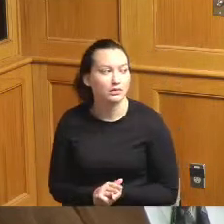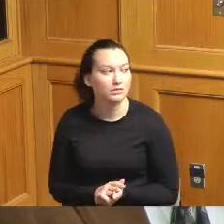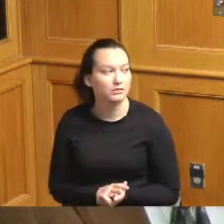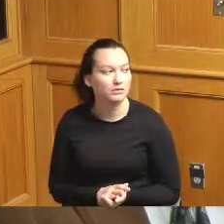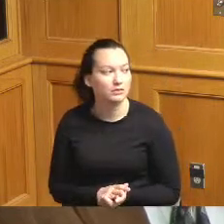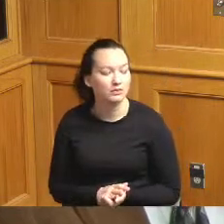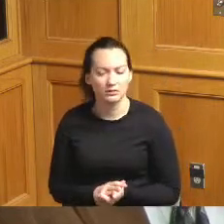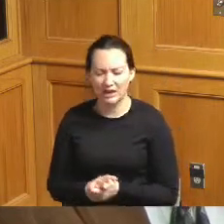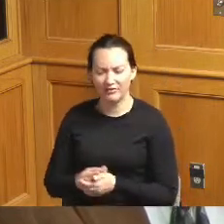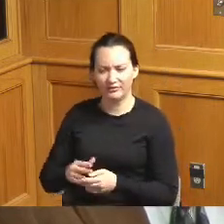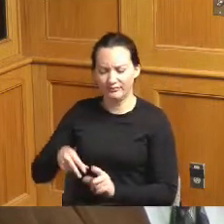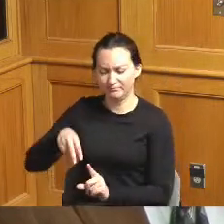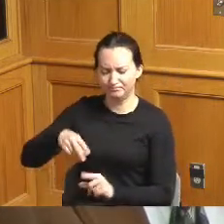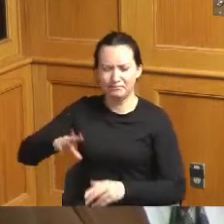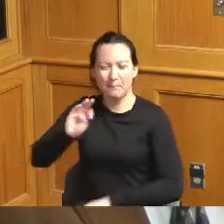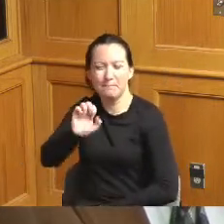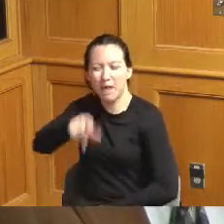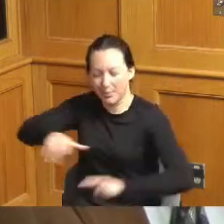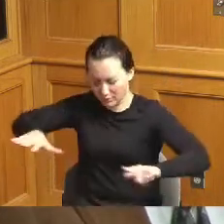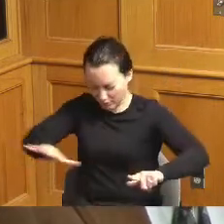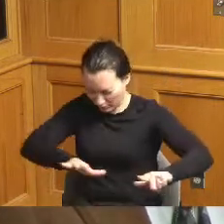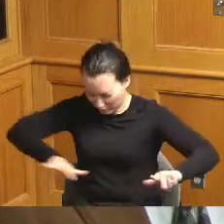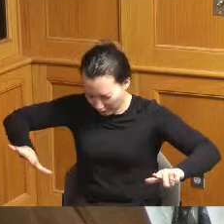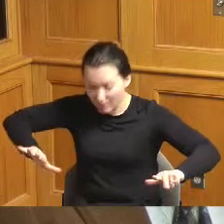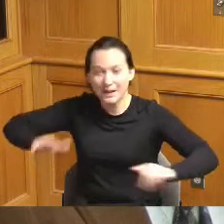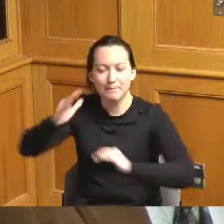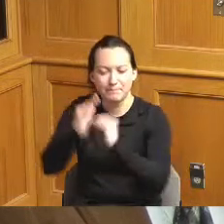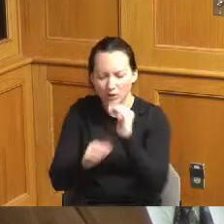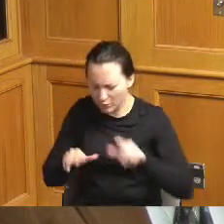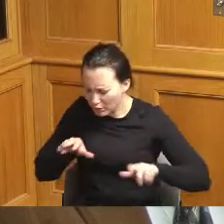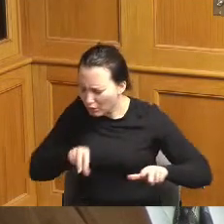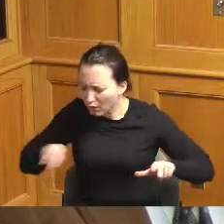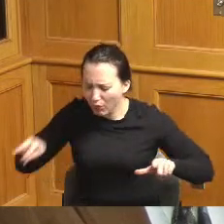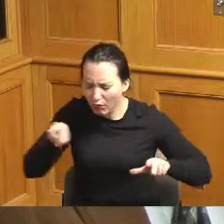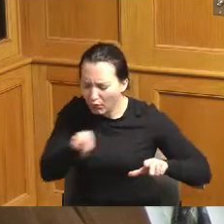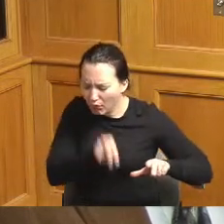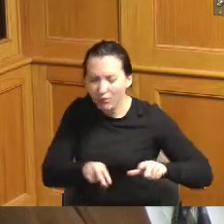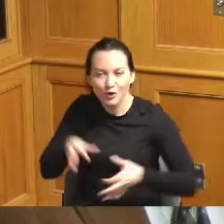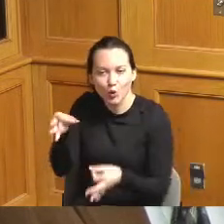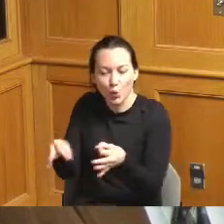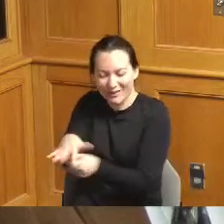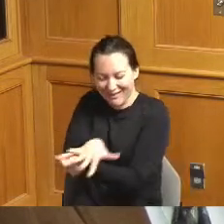this overview that I think we need to put on all the buildings around the courthouse and